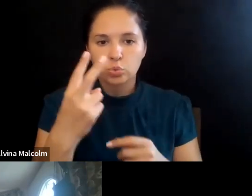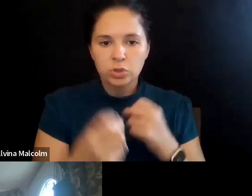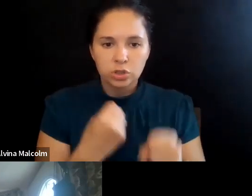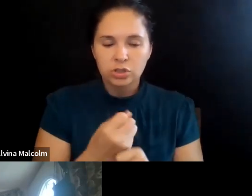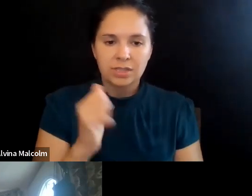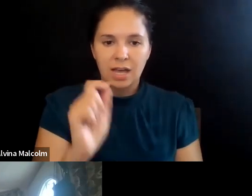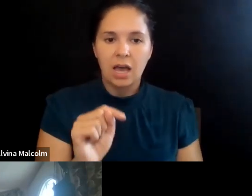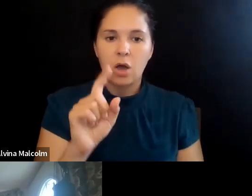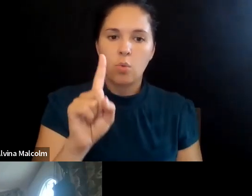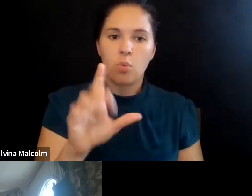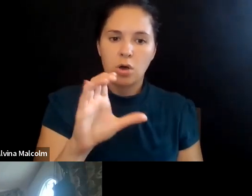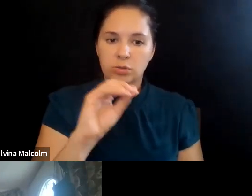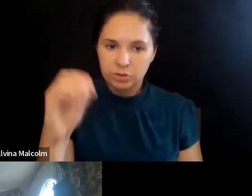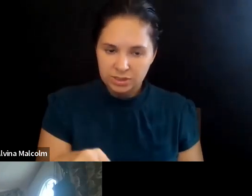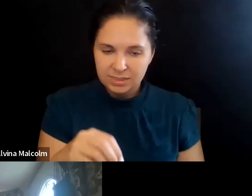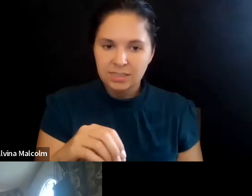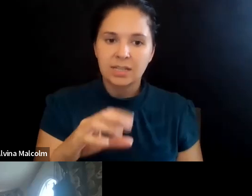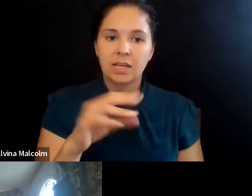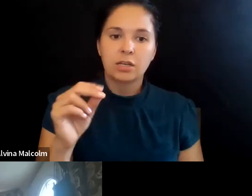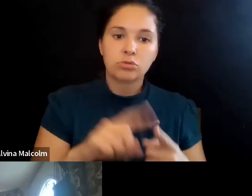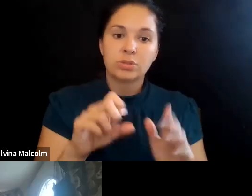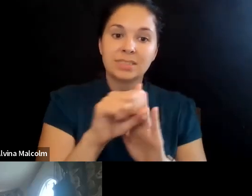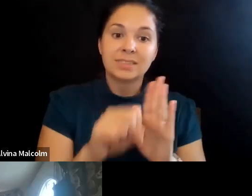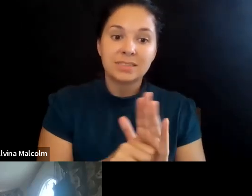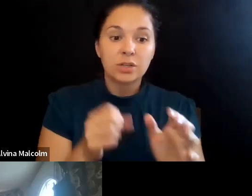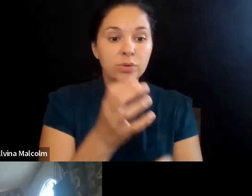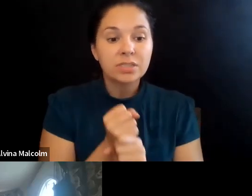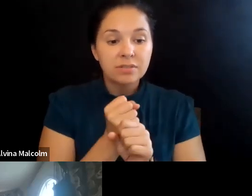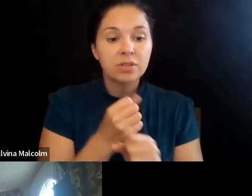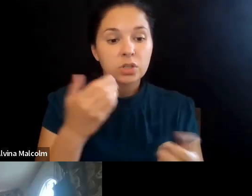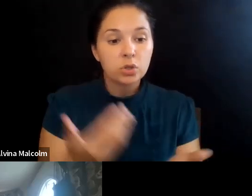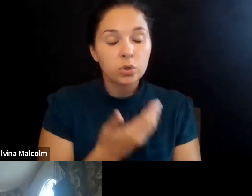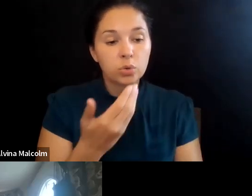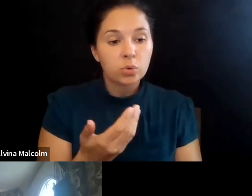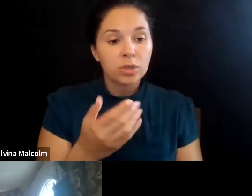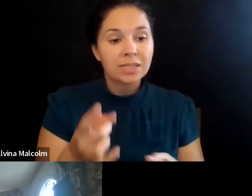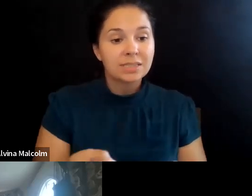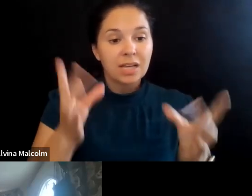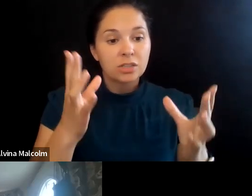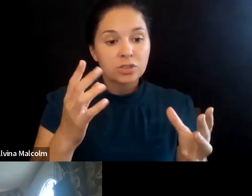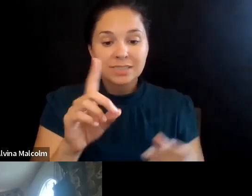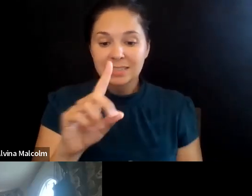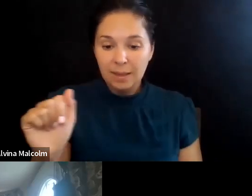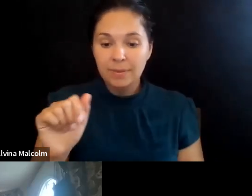state lines. It would also increase the F map matched to the impact to